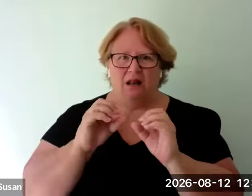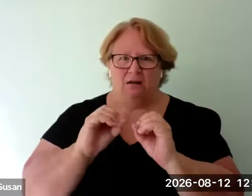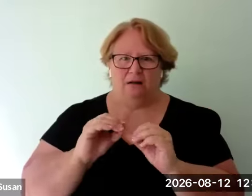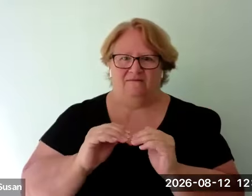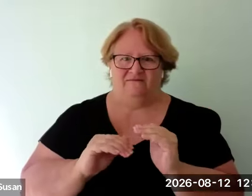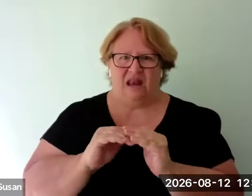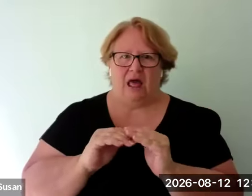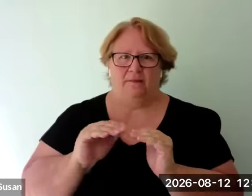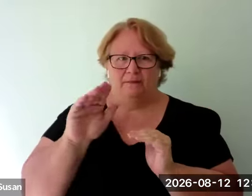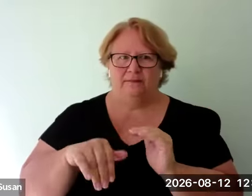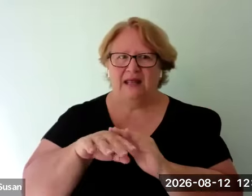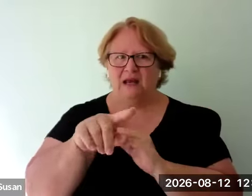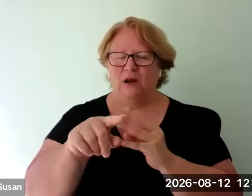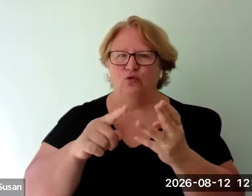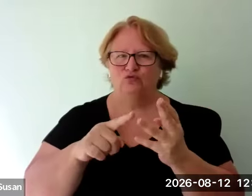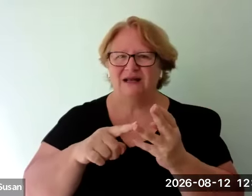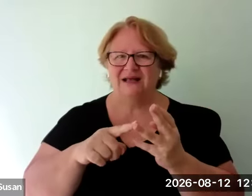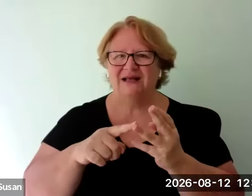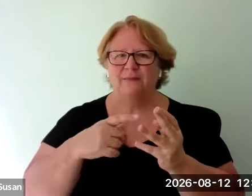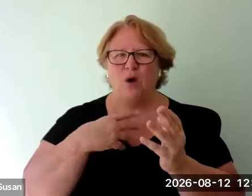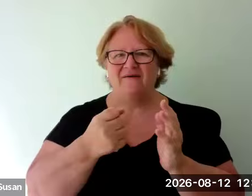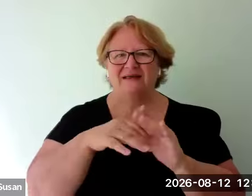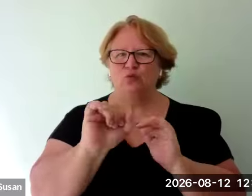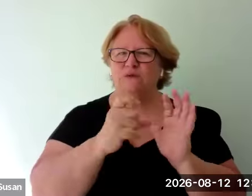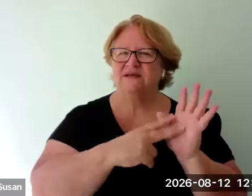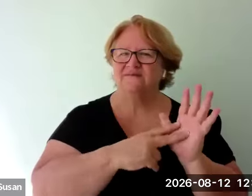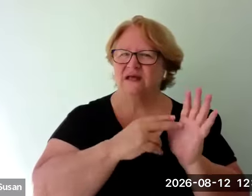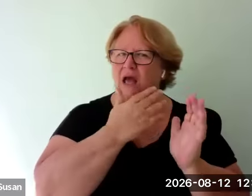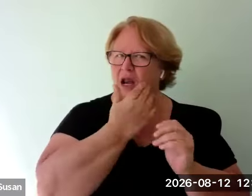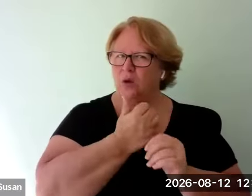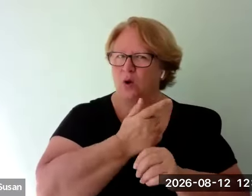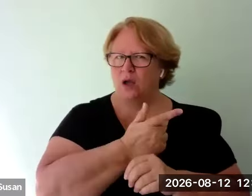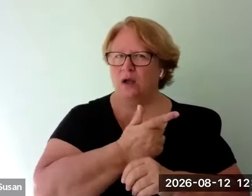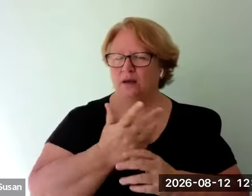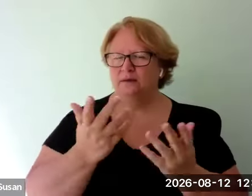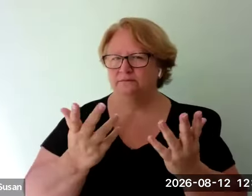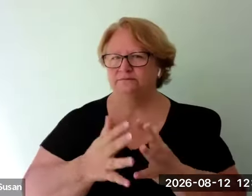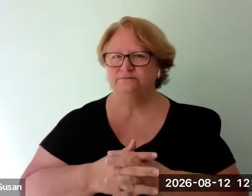panel will also have access to your CV as well. So you don't